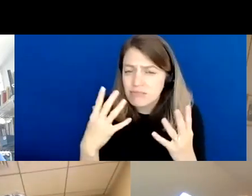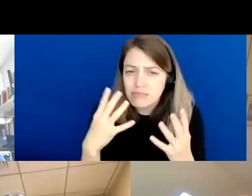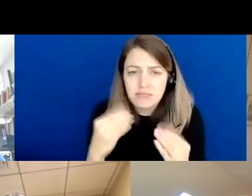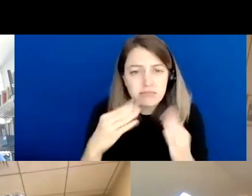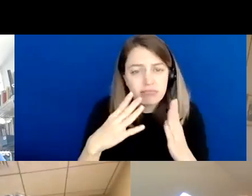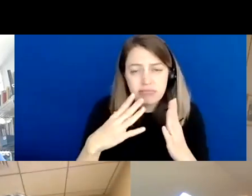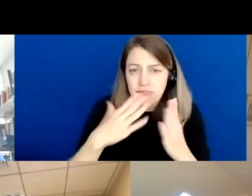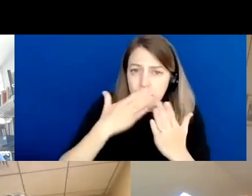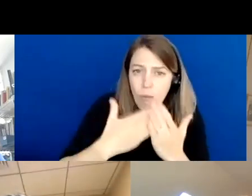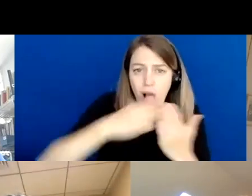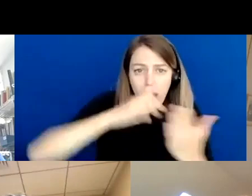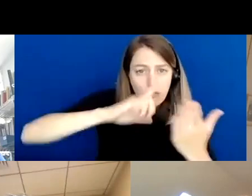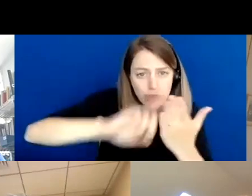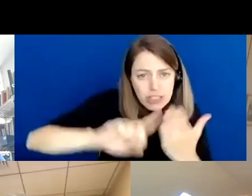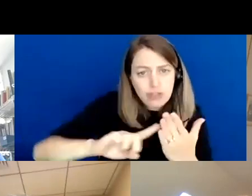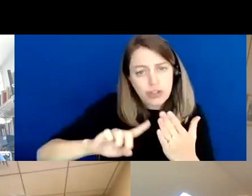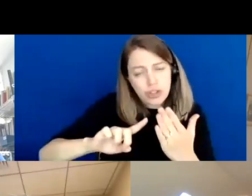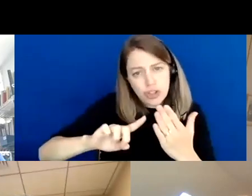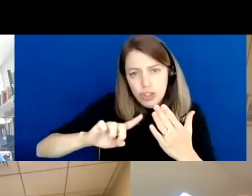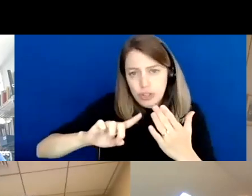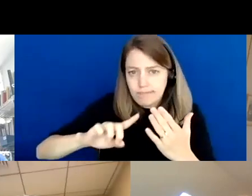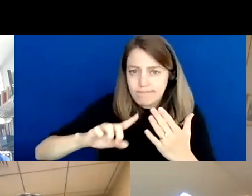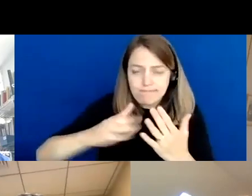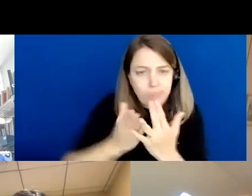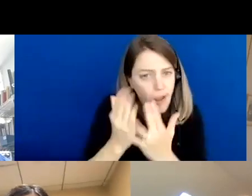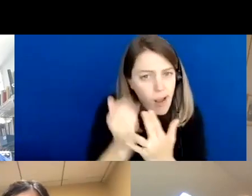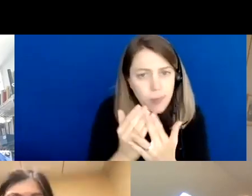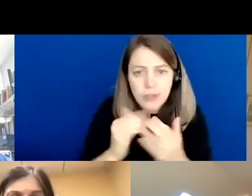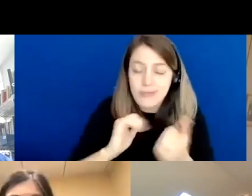So thank you for your painstaking work on this project.